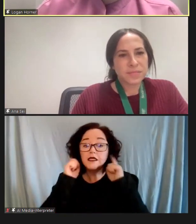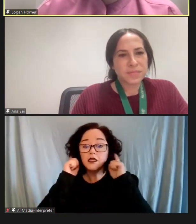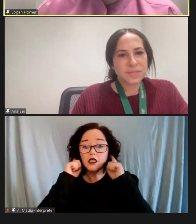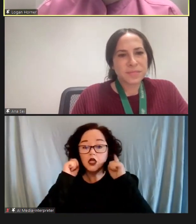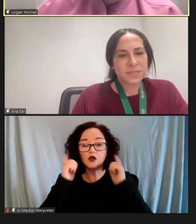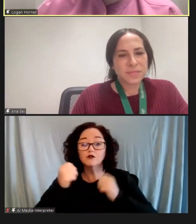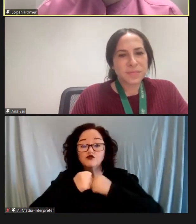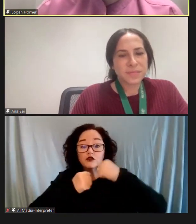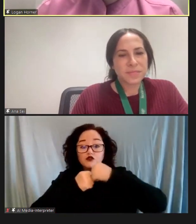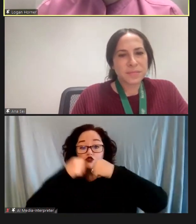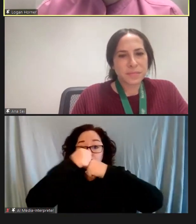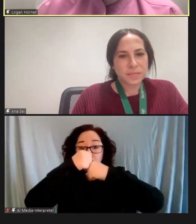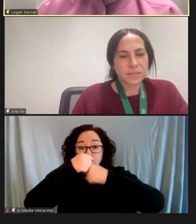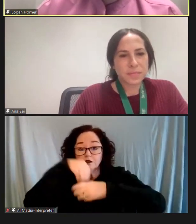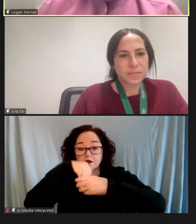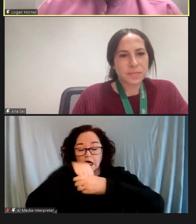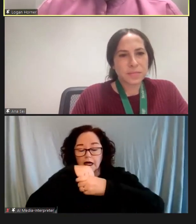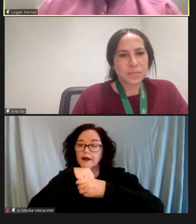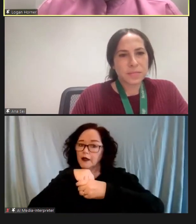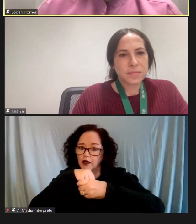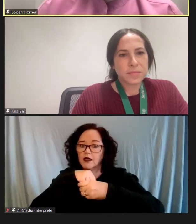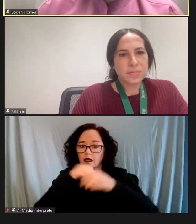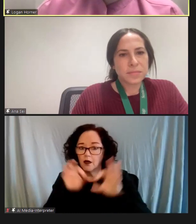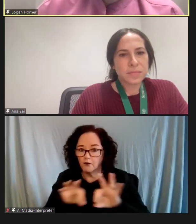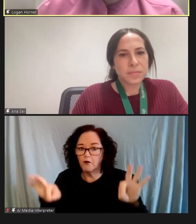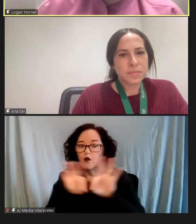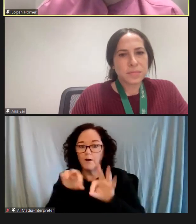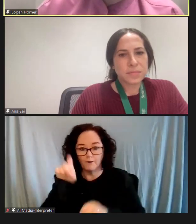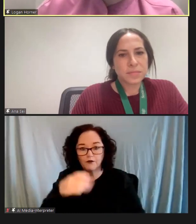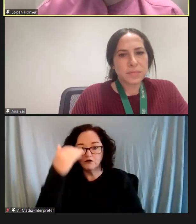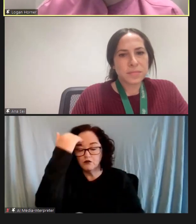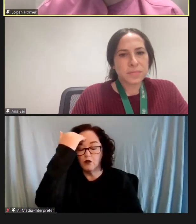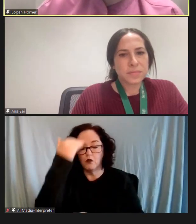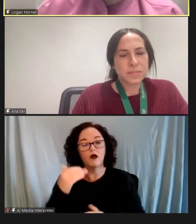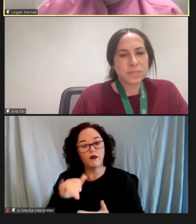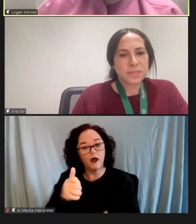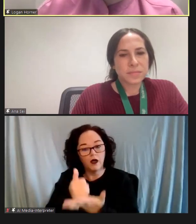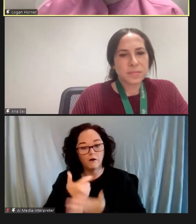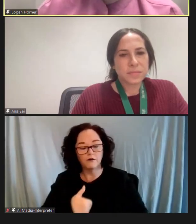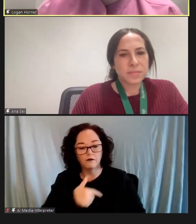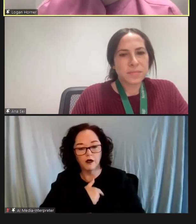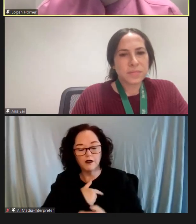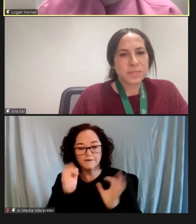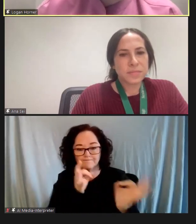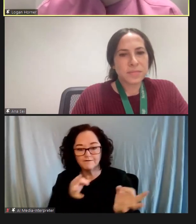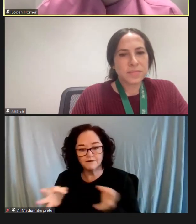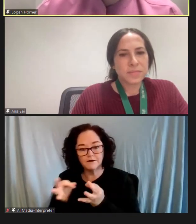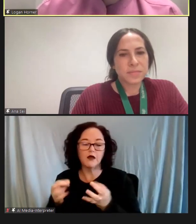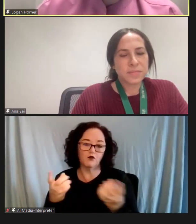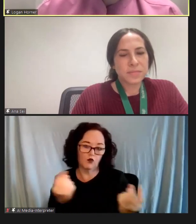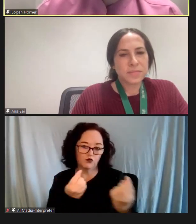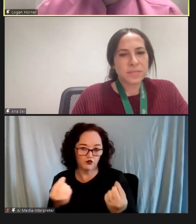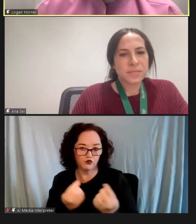important and helps us to be able to